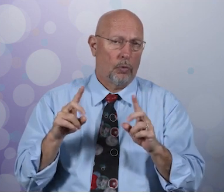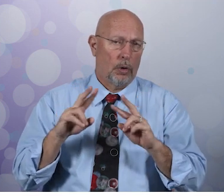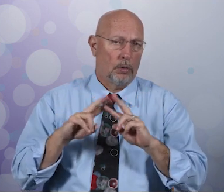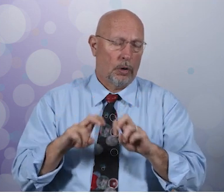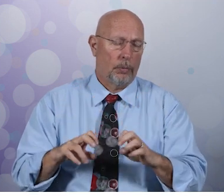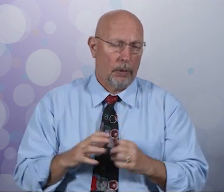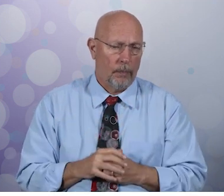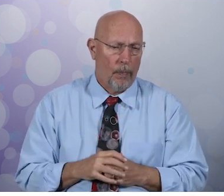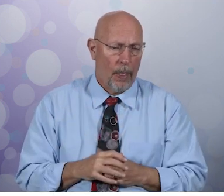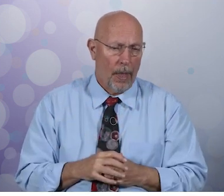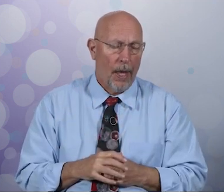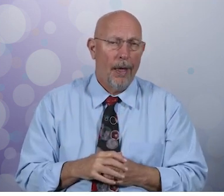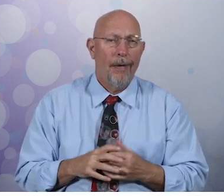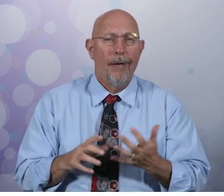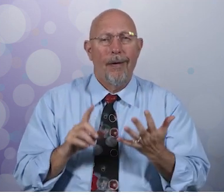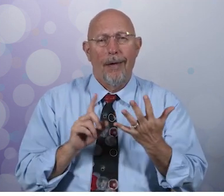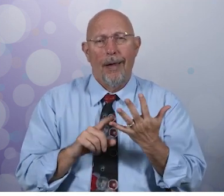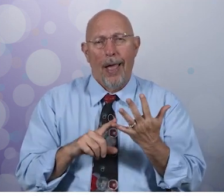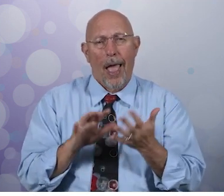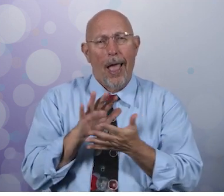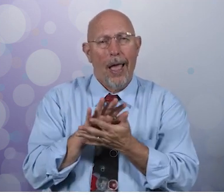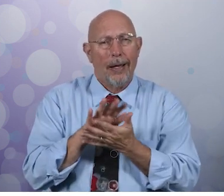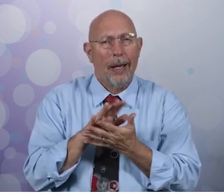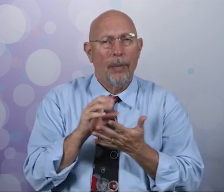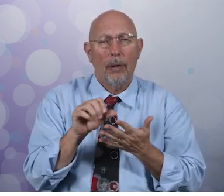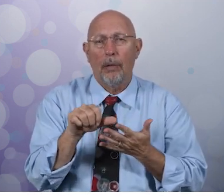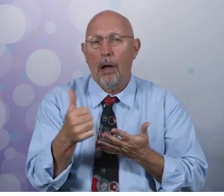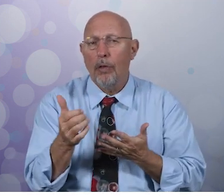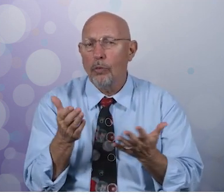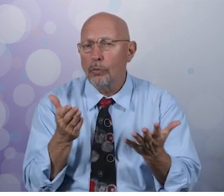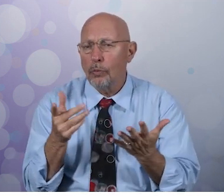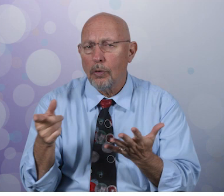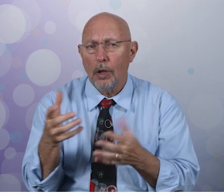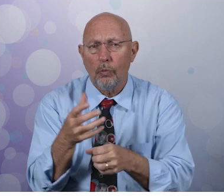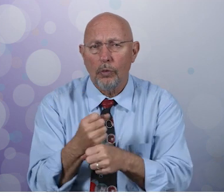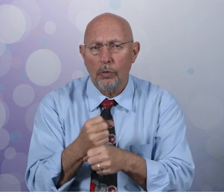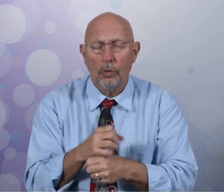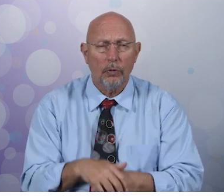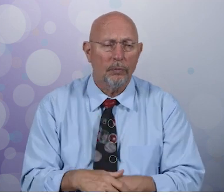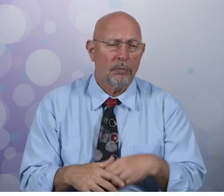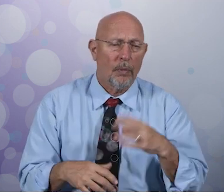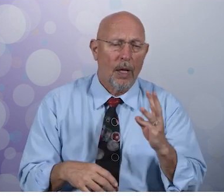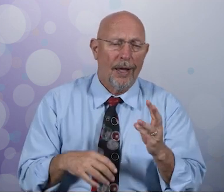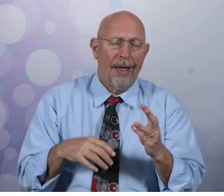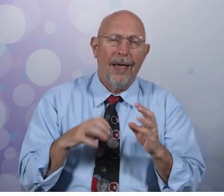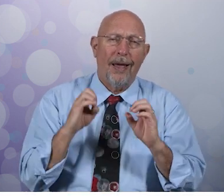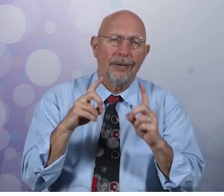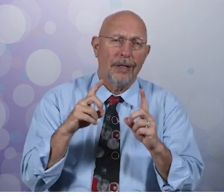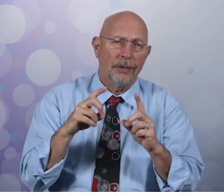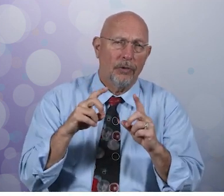academic and other services student receives, educational environment or a student's